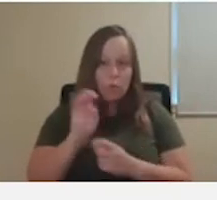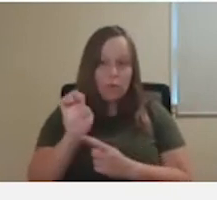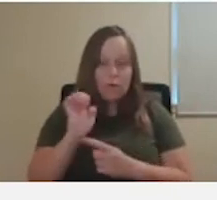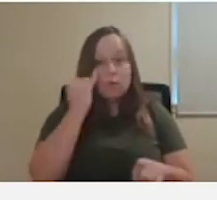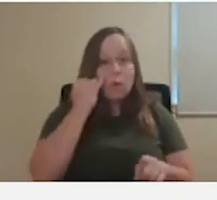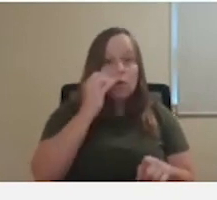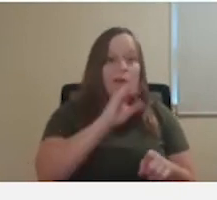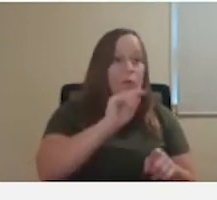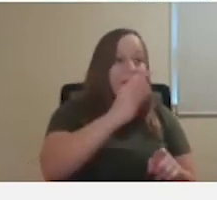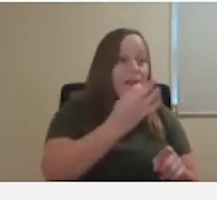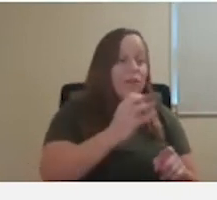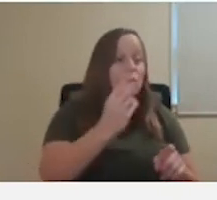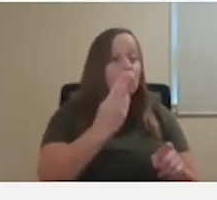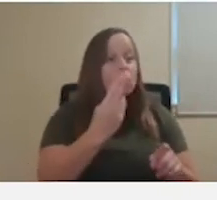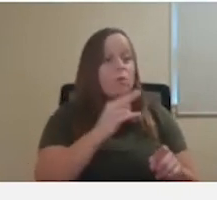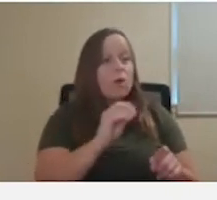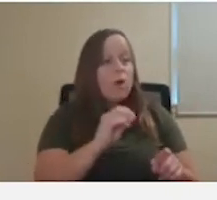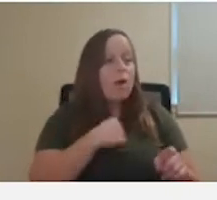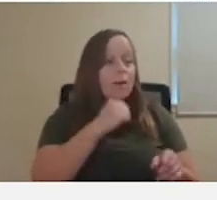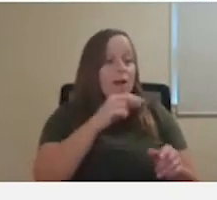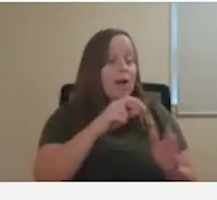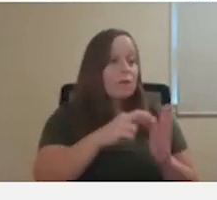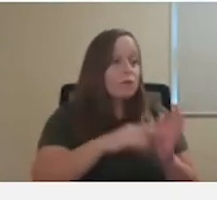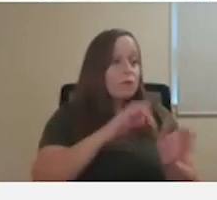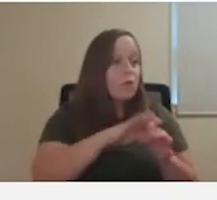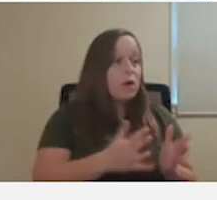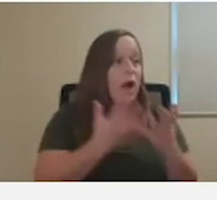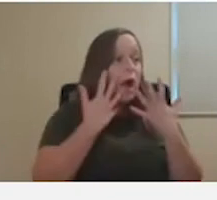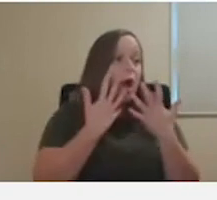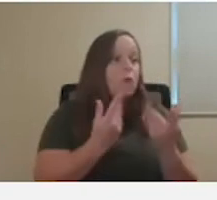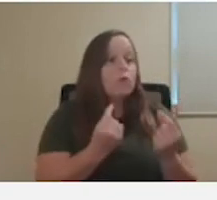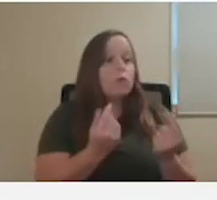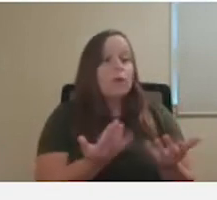You go, oh my gosh, I'm not registered. What do I do?